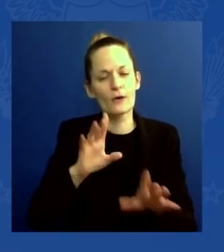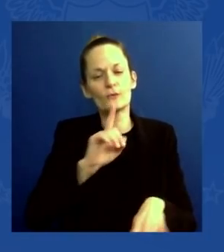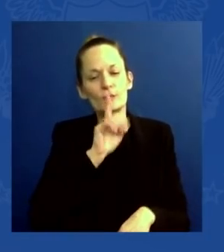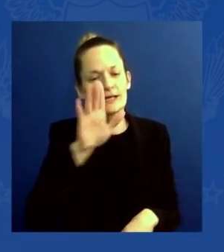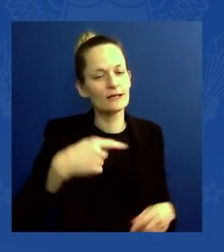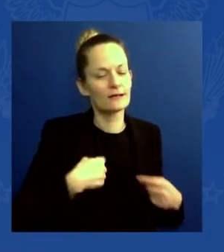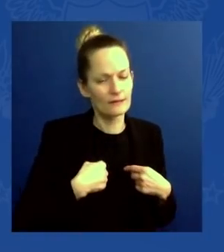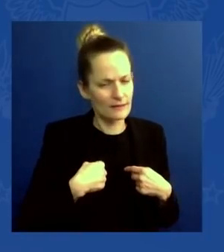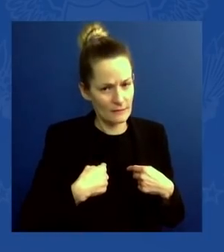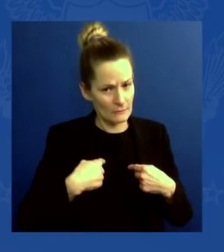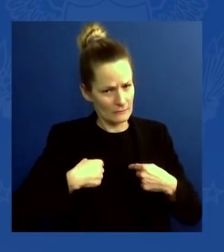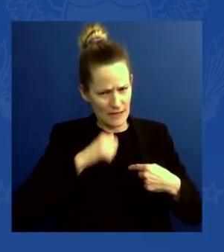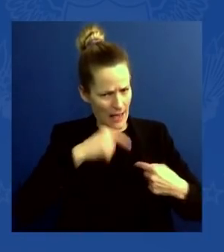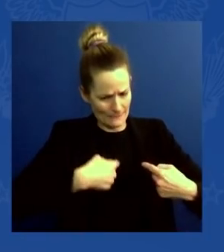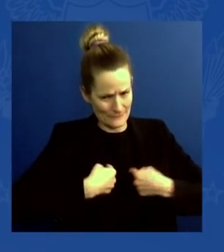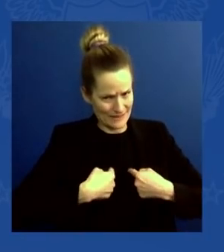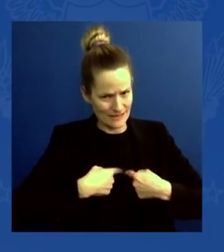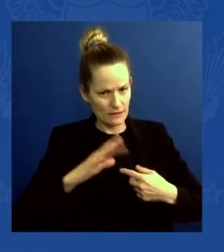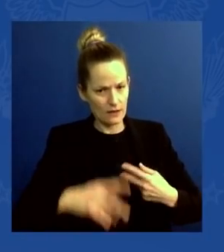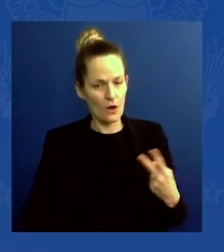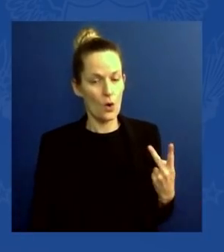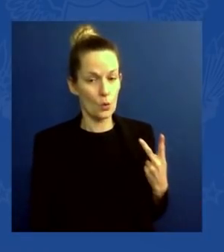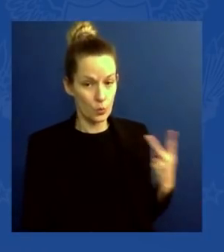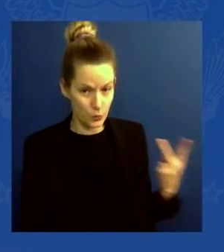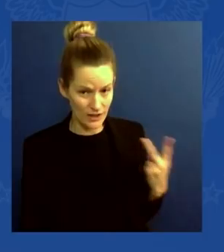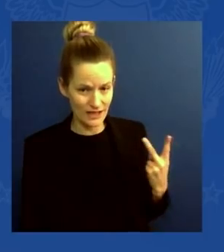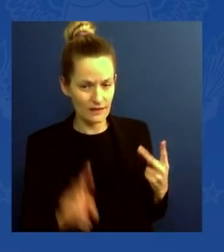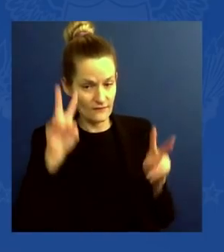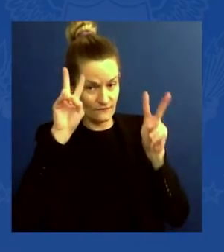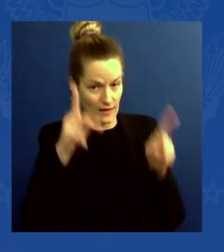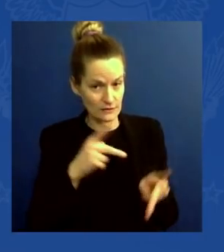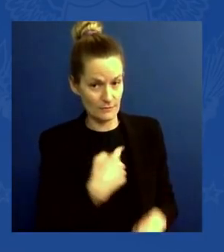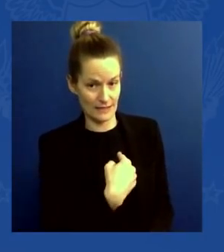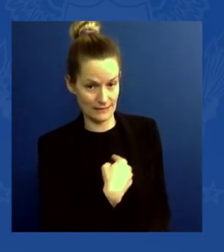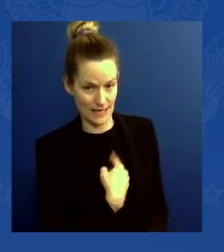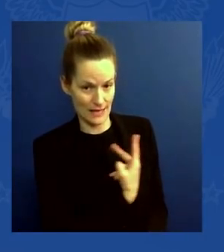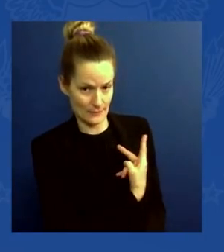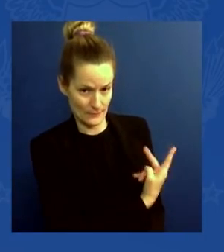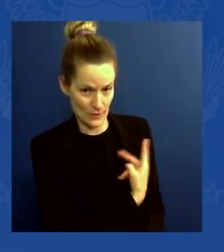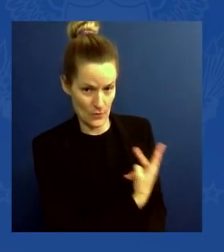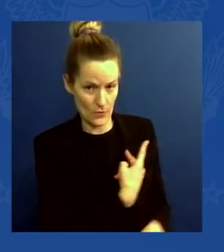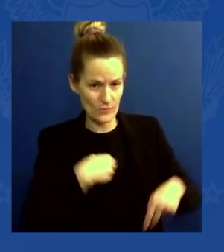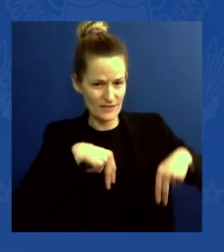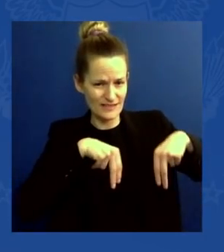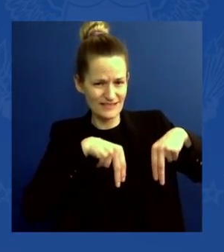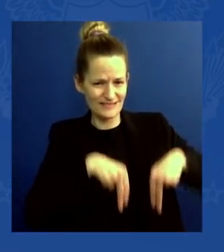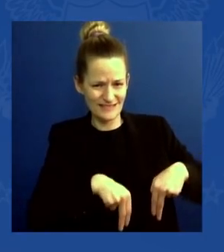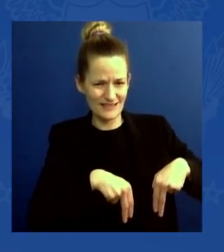I used to stand there and have to listen to the President. She's got to stand and listen to the President, but she deserves an enormous amount of the credit.